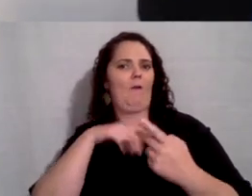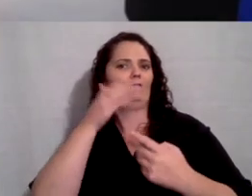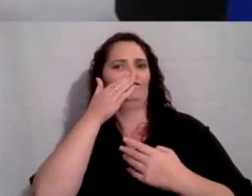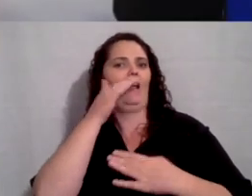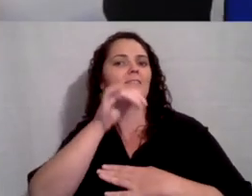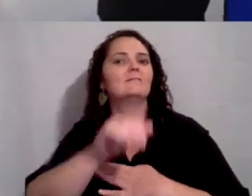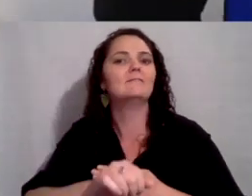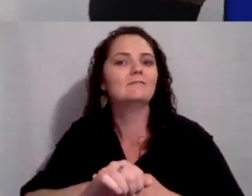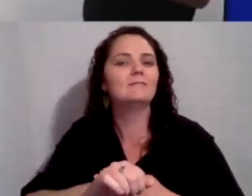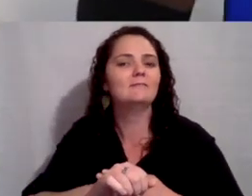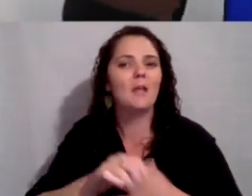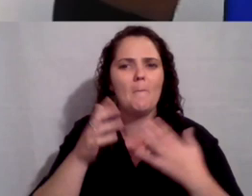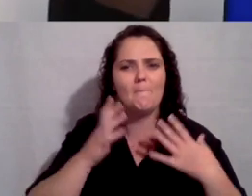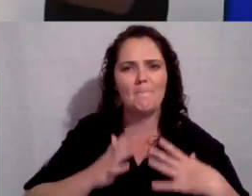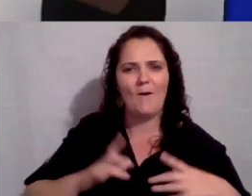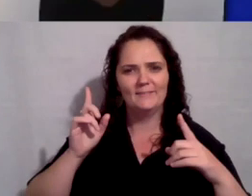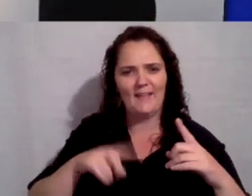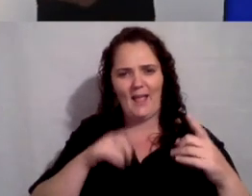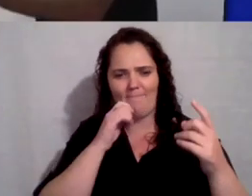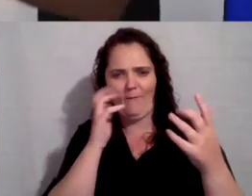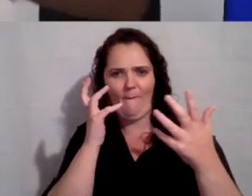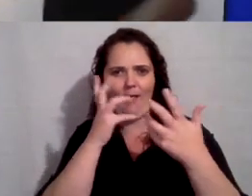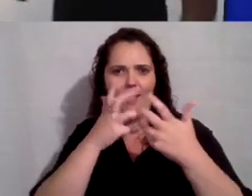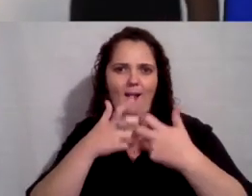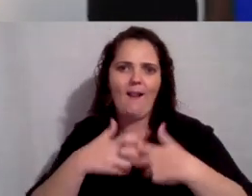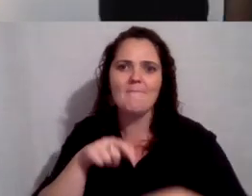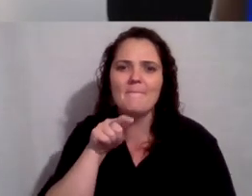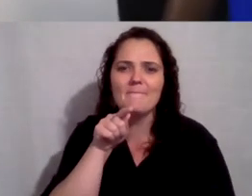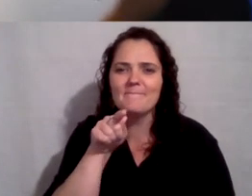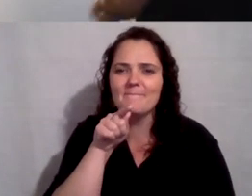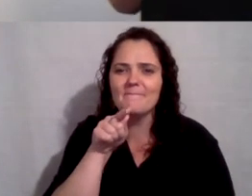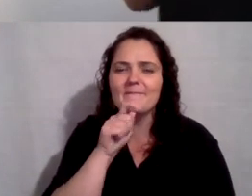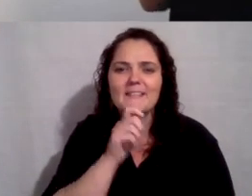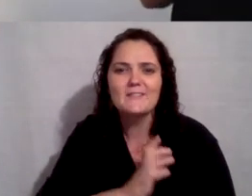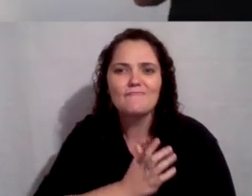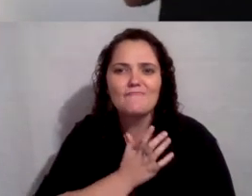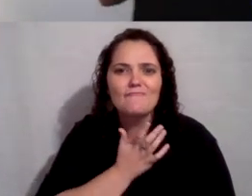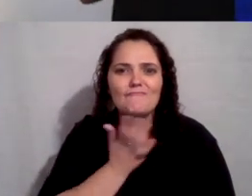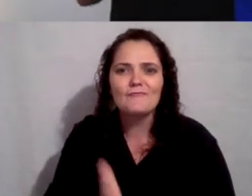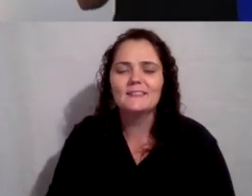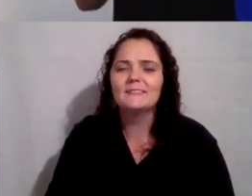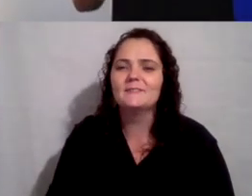So now that you've got those two bodies intersecting, start to weave them together in interesting ways, in graphic ways and